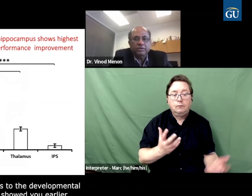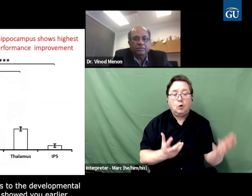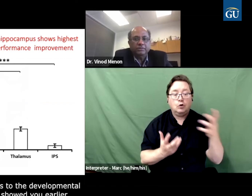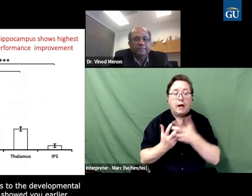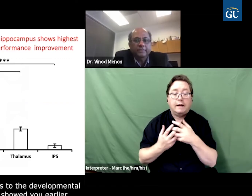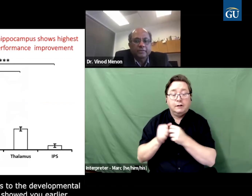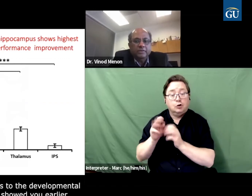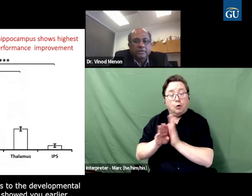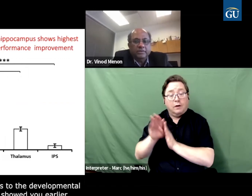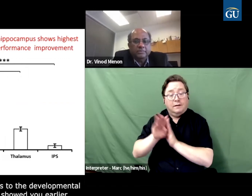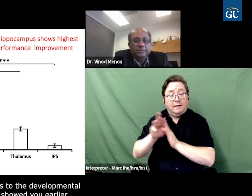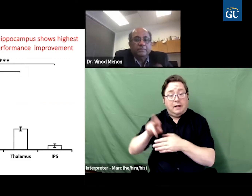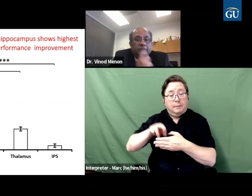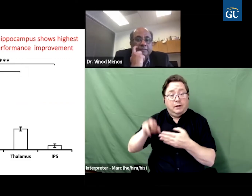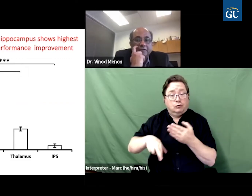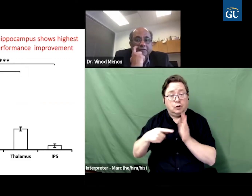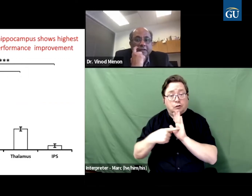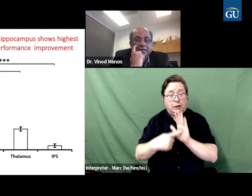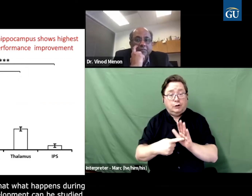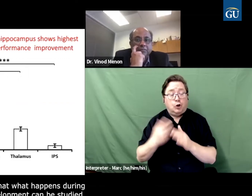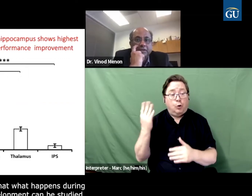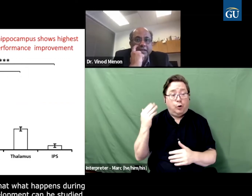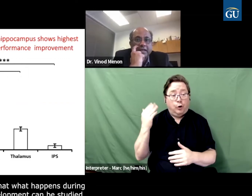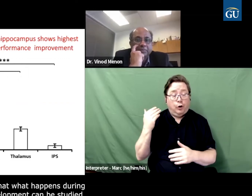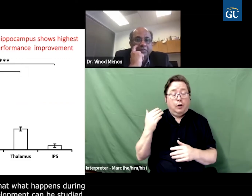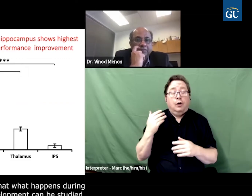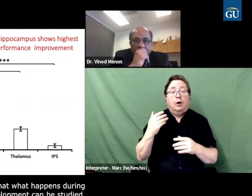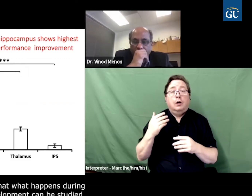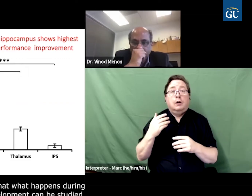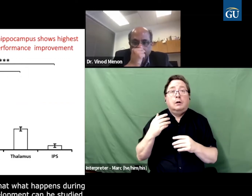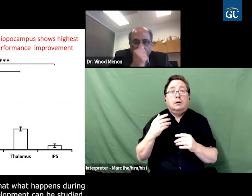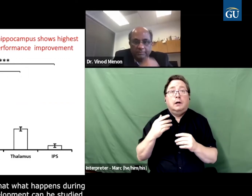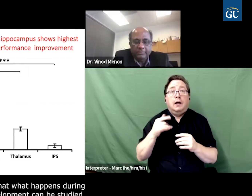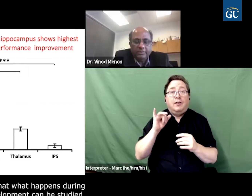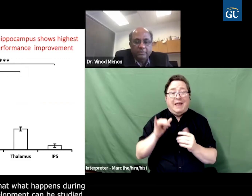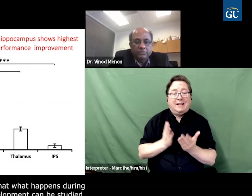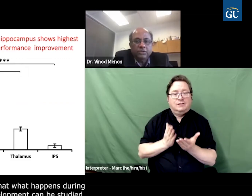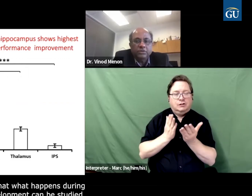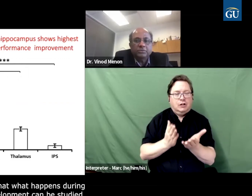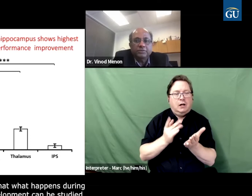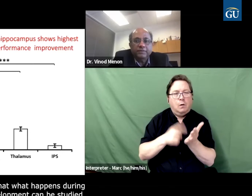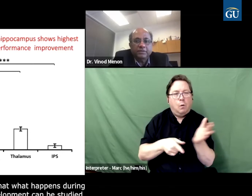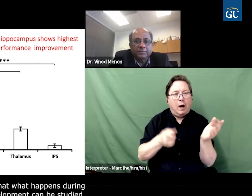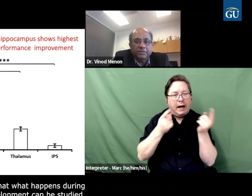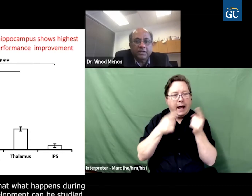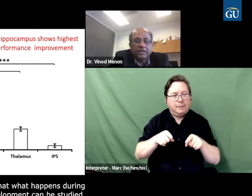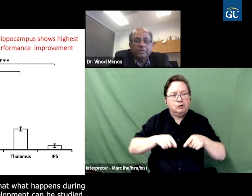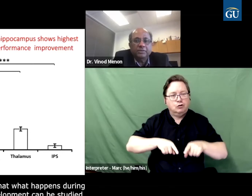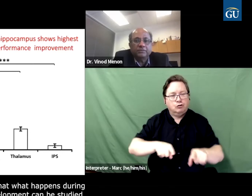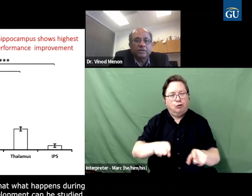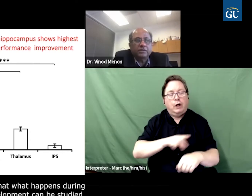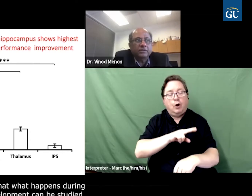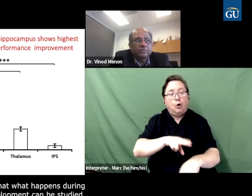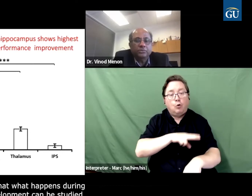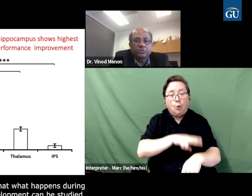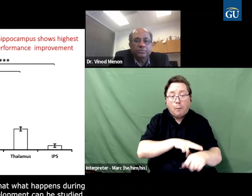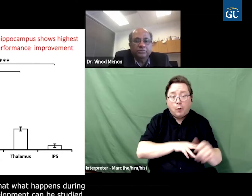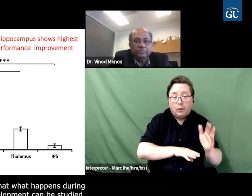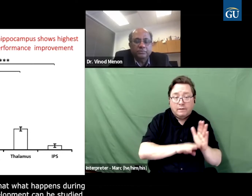results i showed you earlier it suggests that what happens